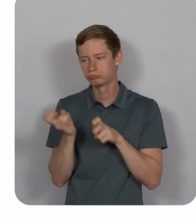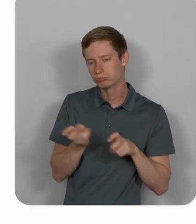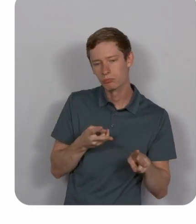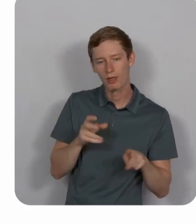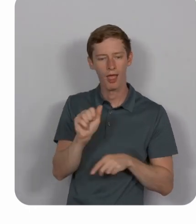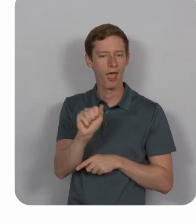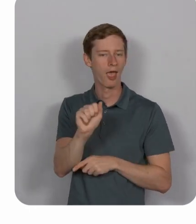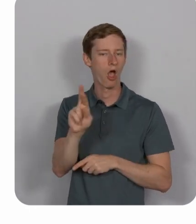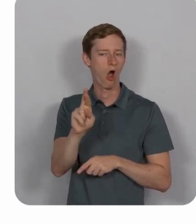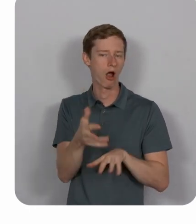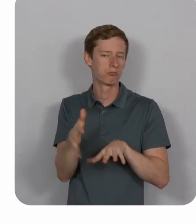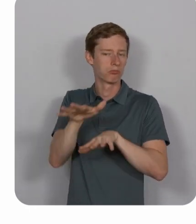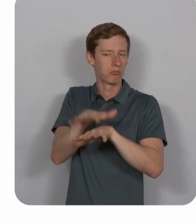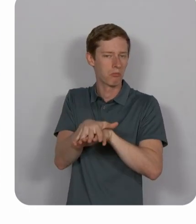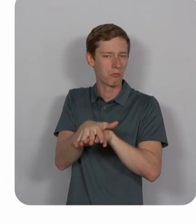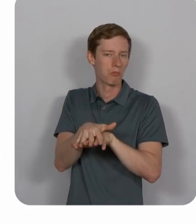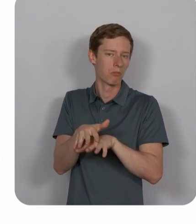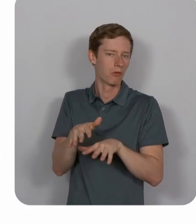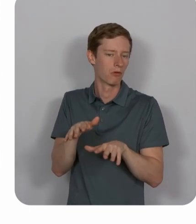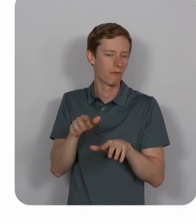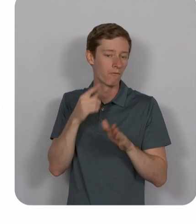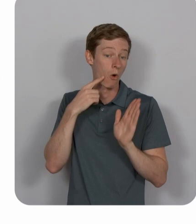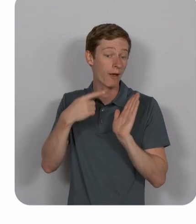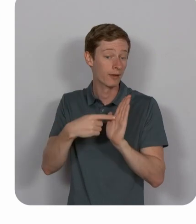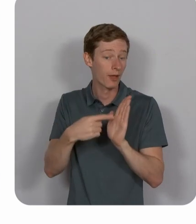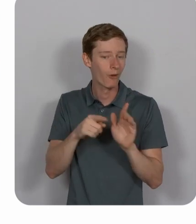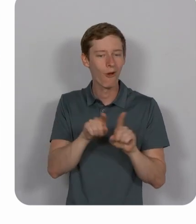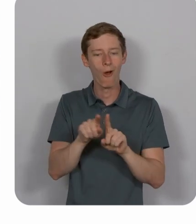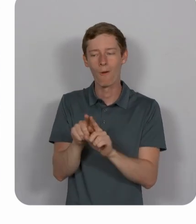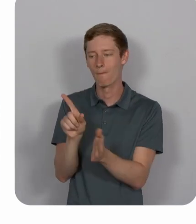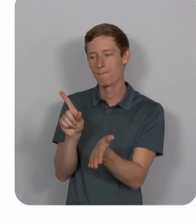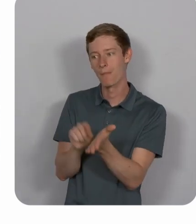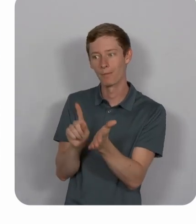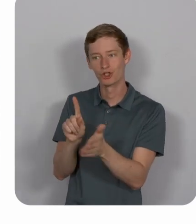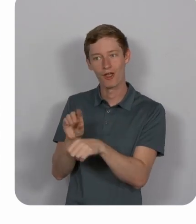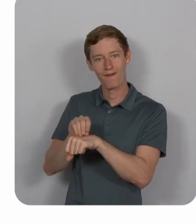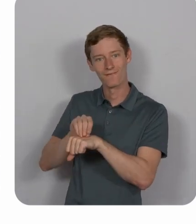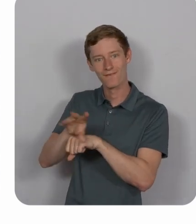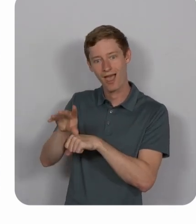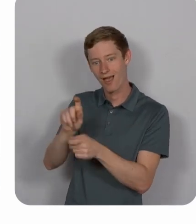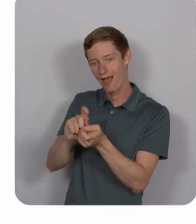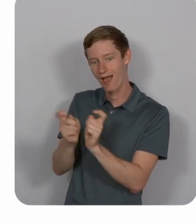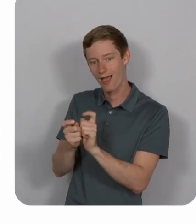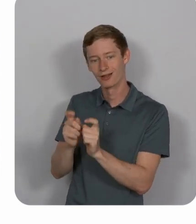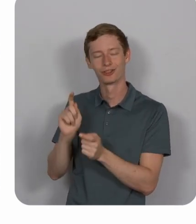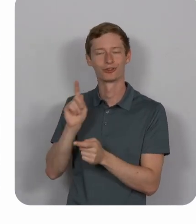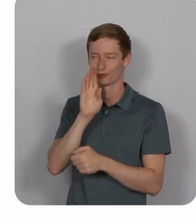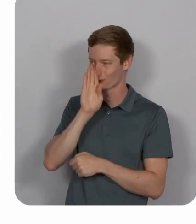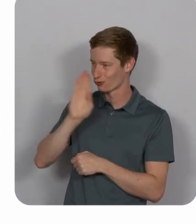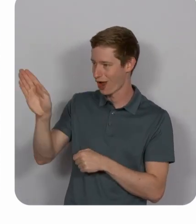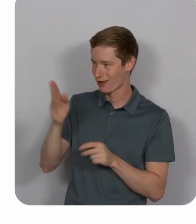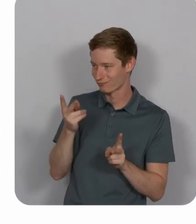For example, you can now also publish an effect to the AR hub directly from the CLI.